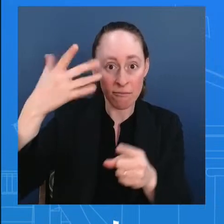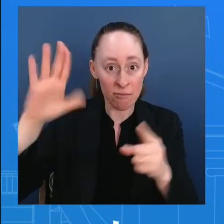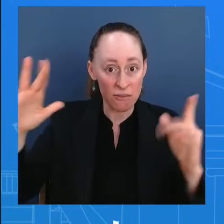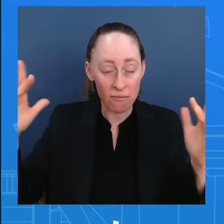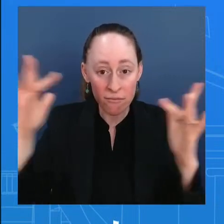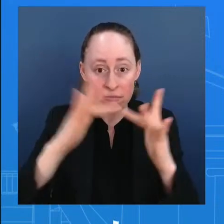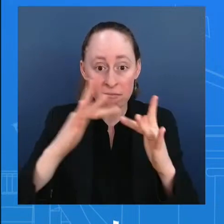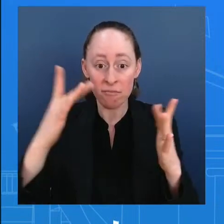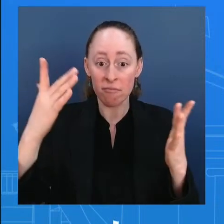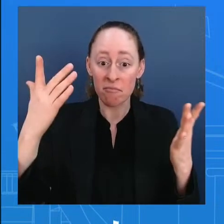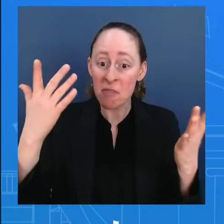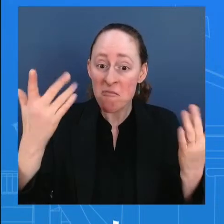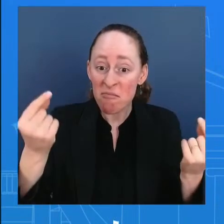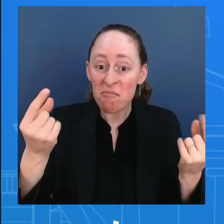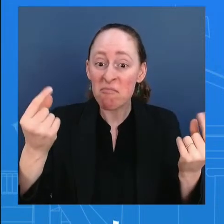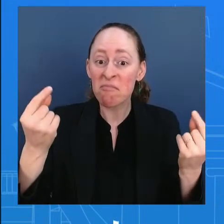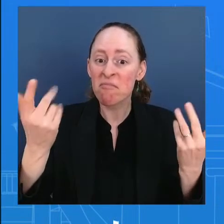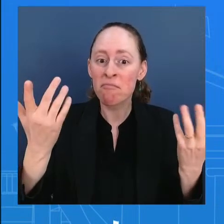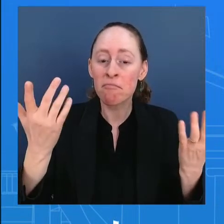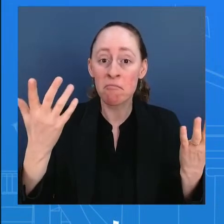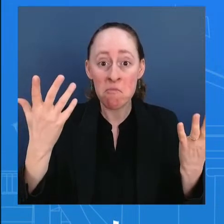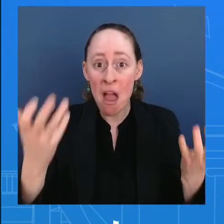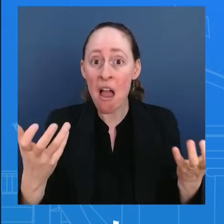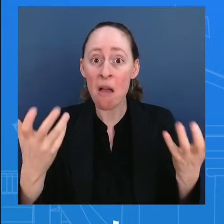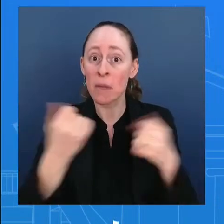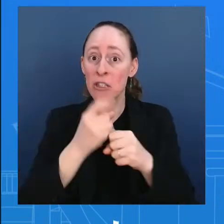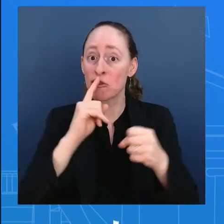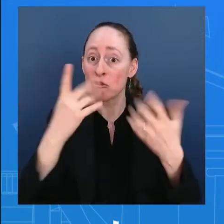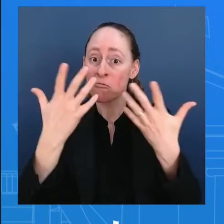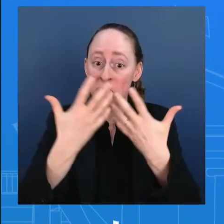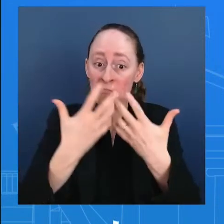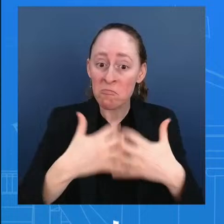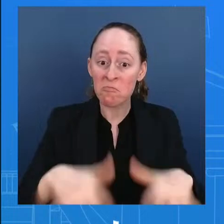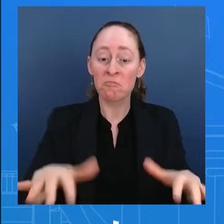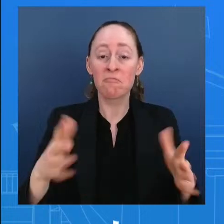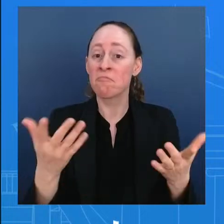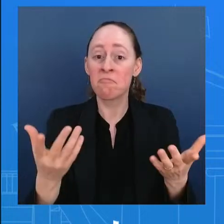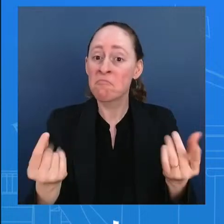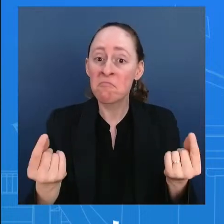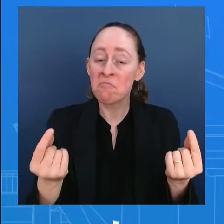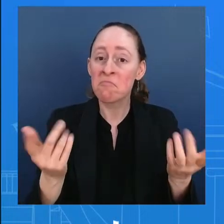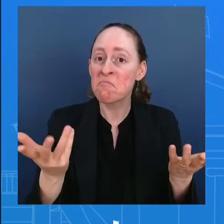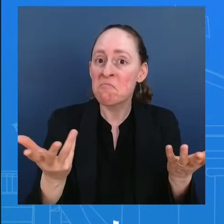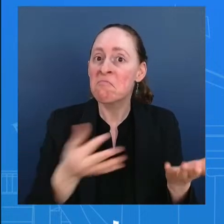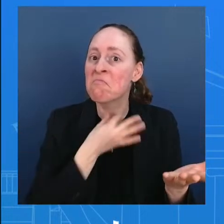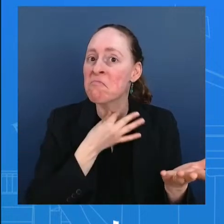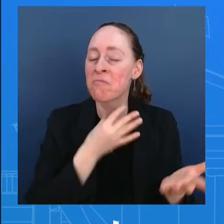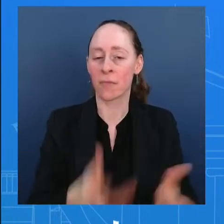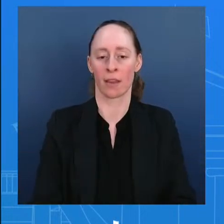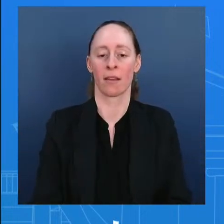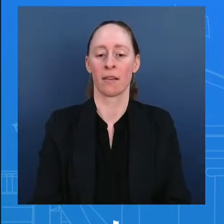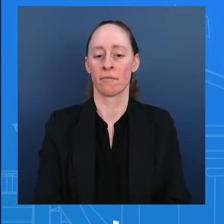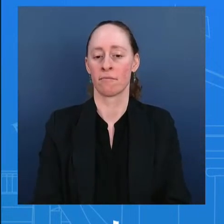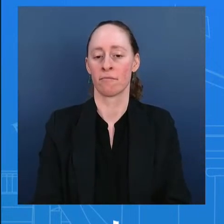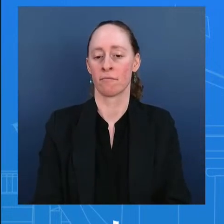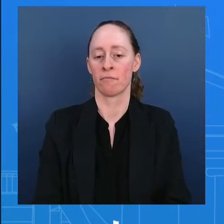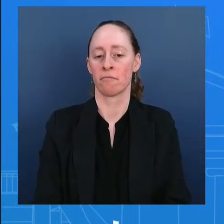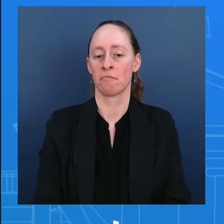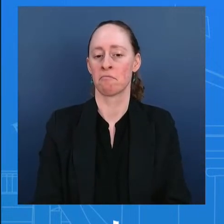from this administration, that we do not inject ourselves into any leadership election that is happening in Congress.